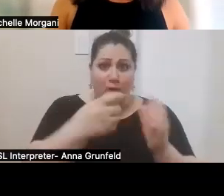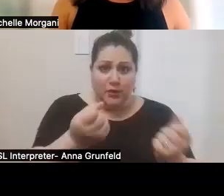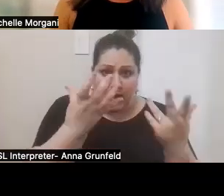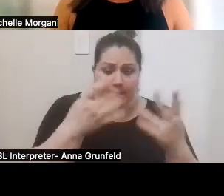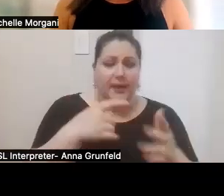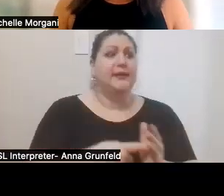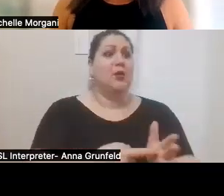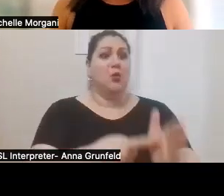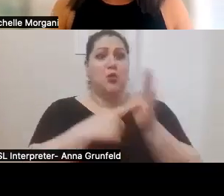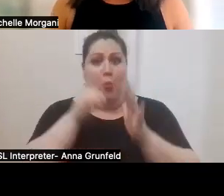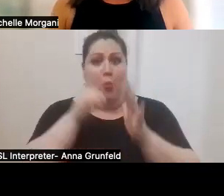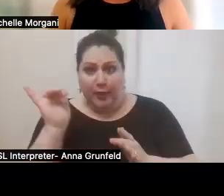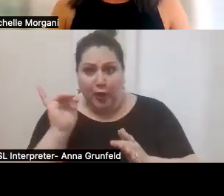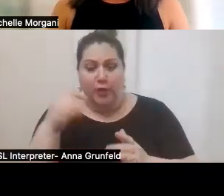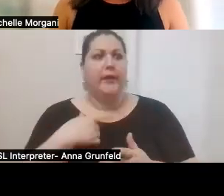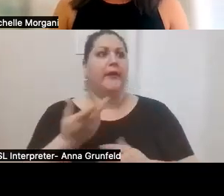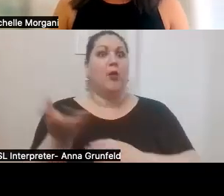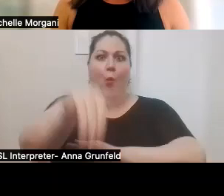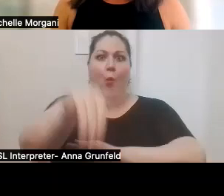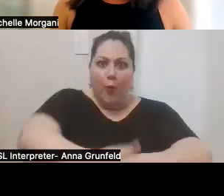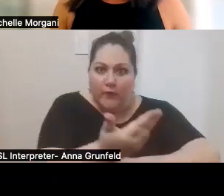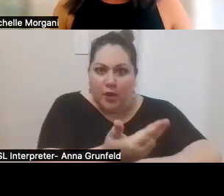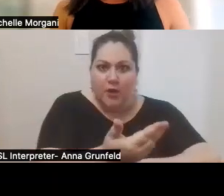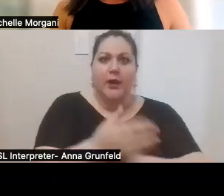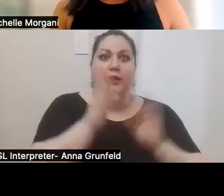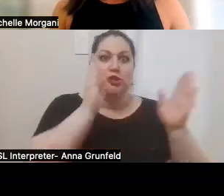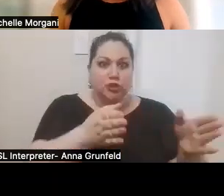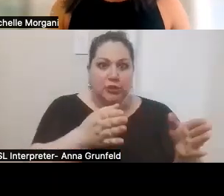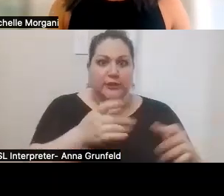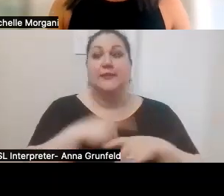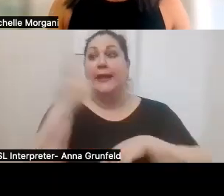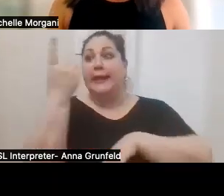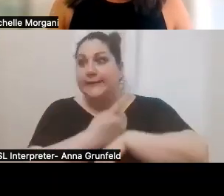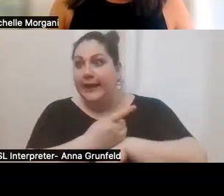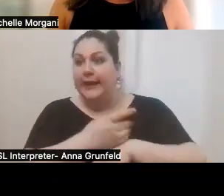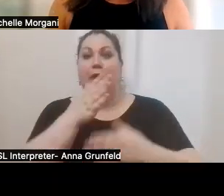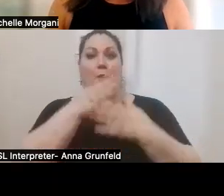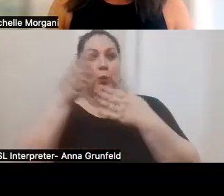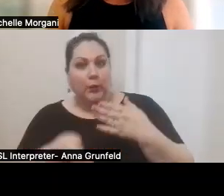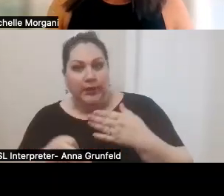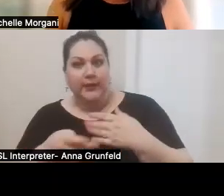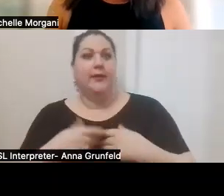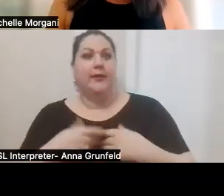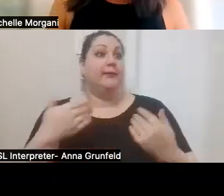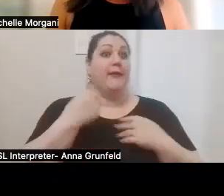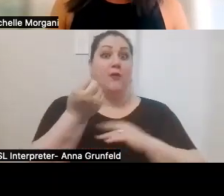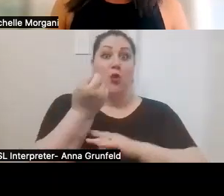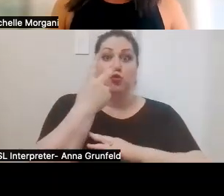Are they overnight shifts? Are they day shifts? Are they on weekends? Do they have a 12-hour day? Do they have an eight-hour day?